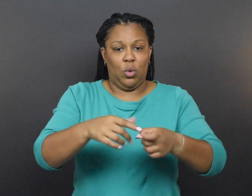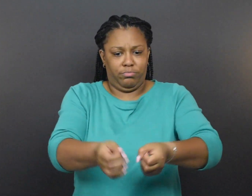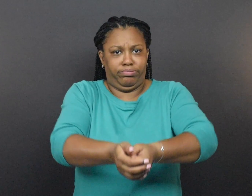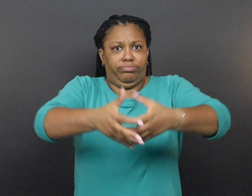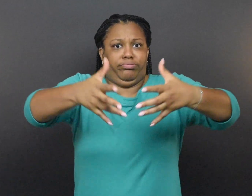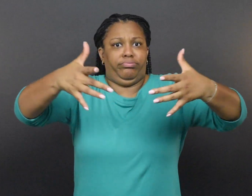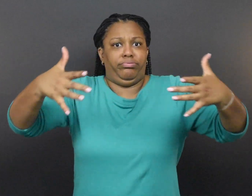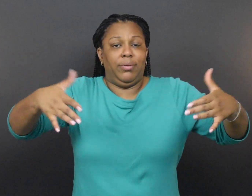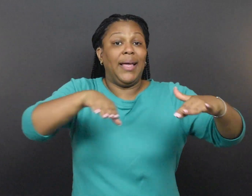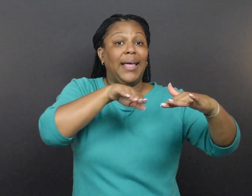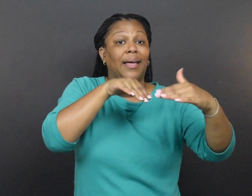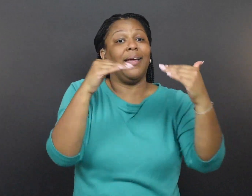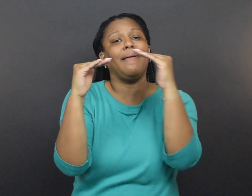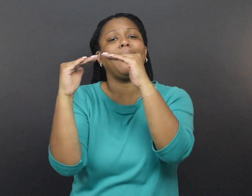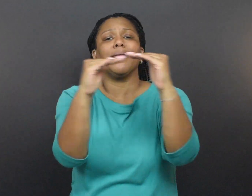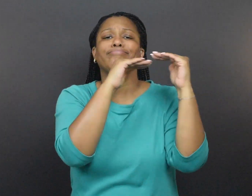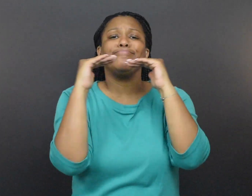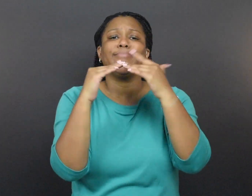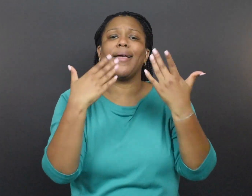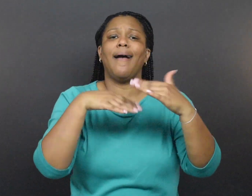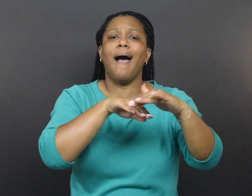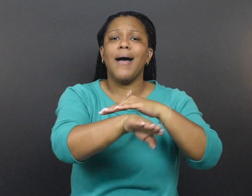To expand equal access to the vaccine,